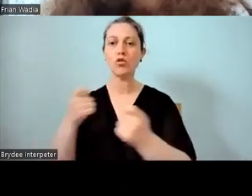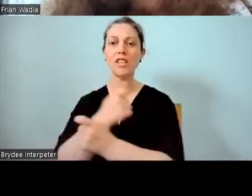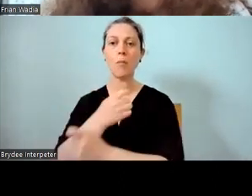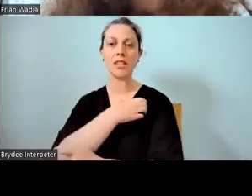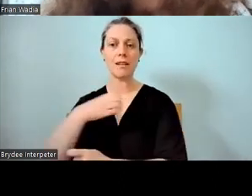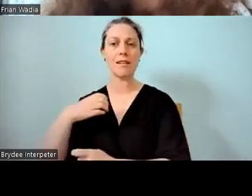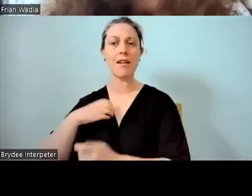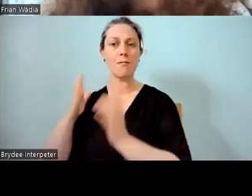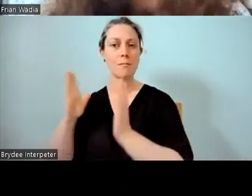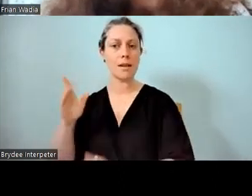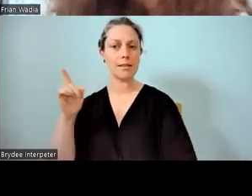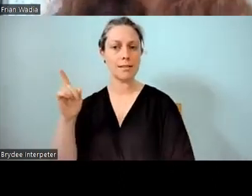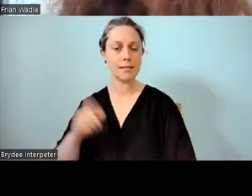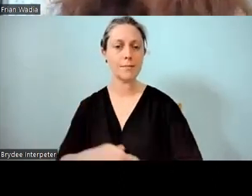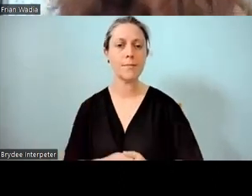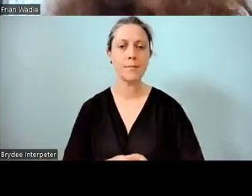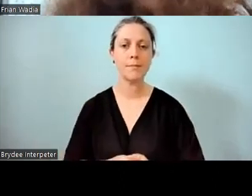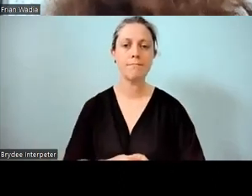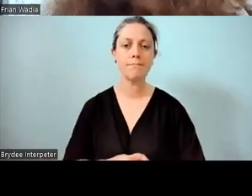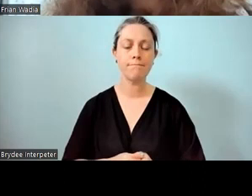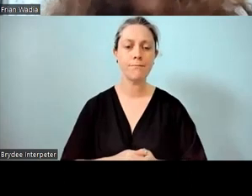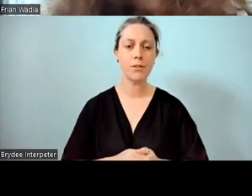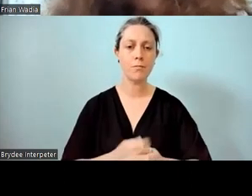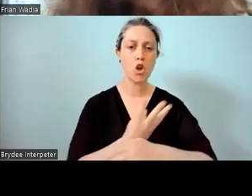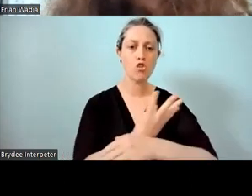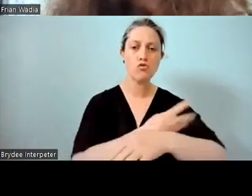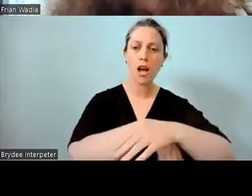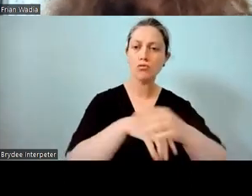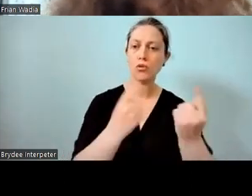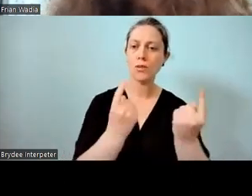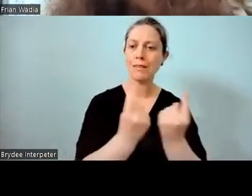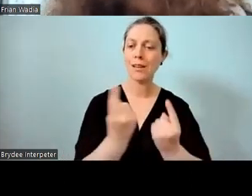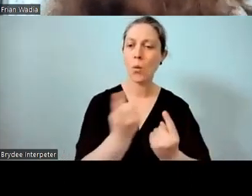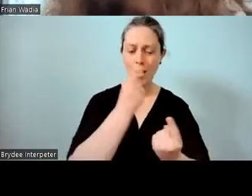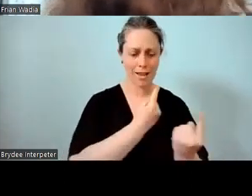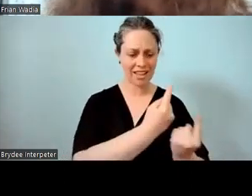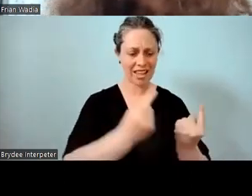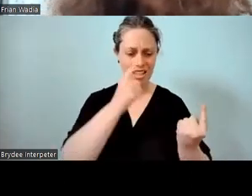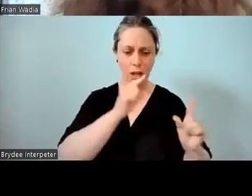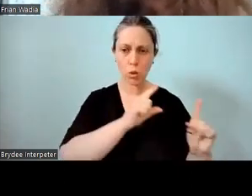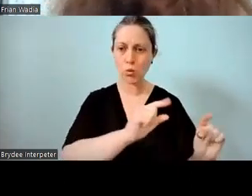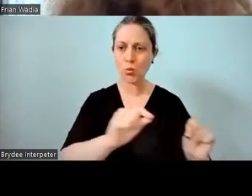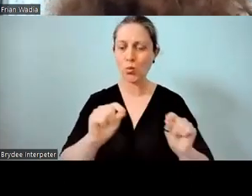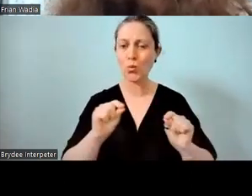So there's, you know, grassroots stuff that we can start doing as individuals, as people in the community.